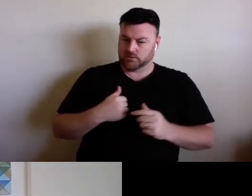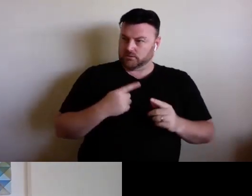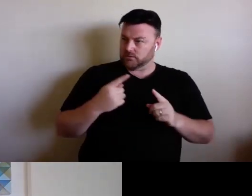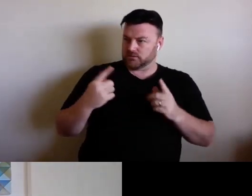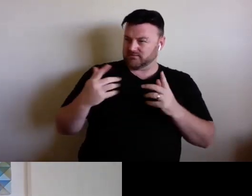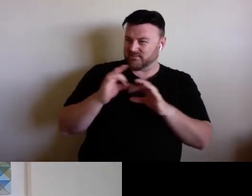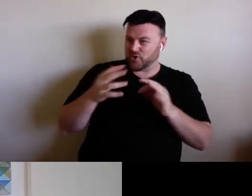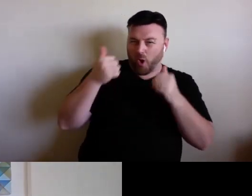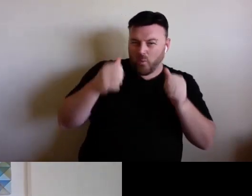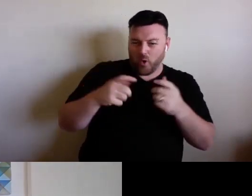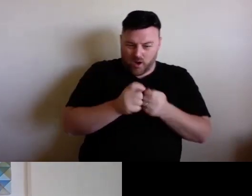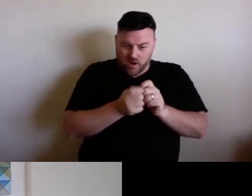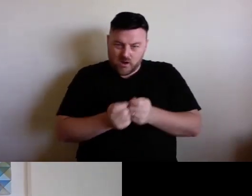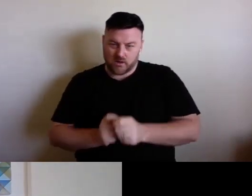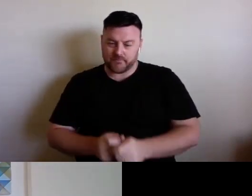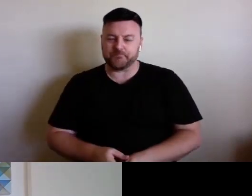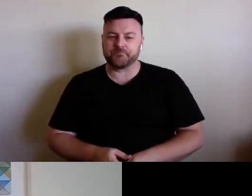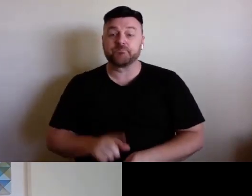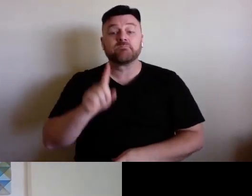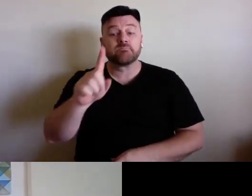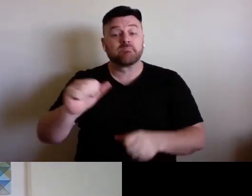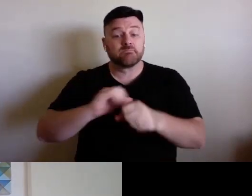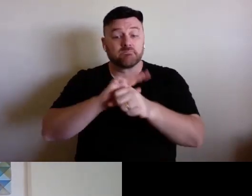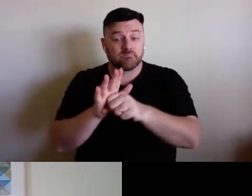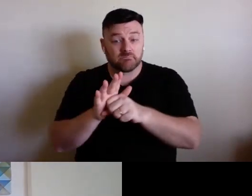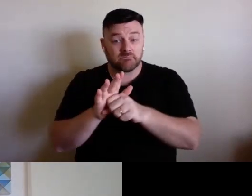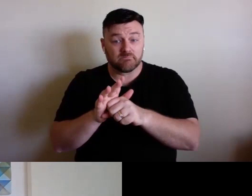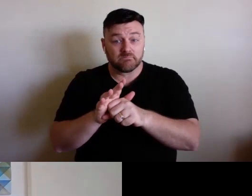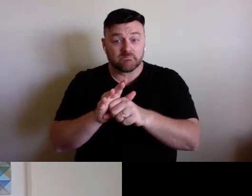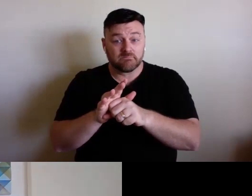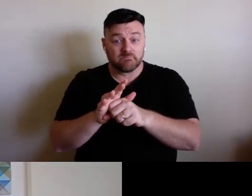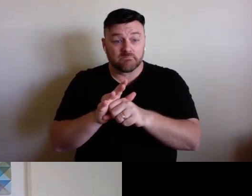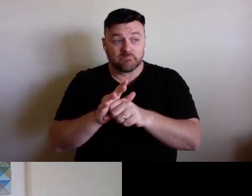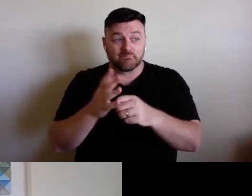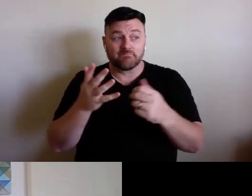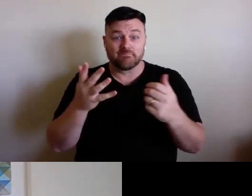stuff. I think there'll be amazing new voices and people coming out of